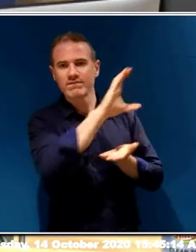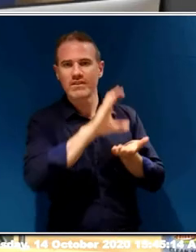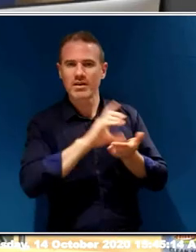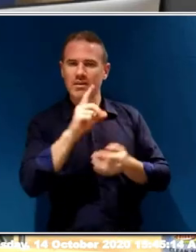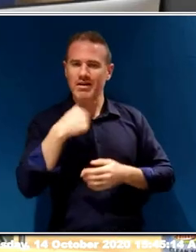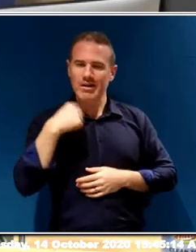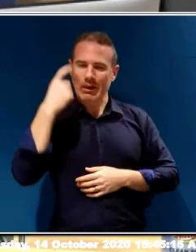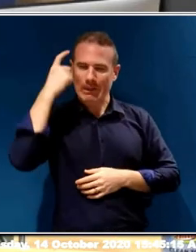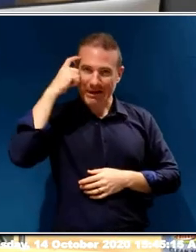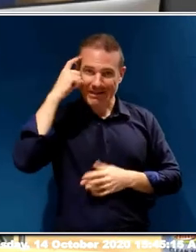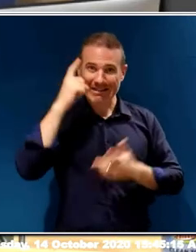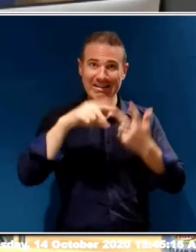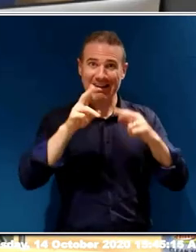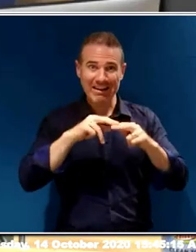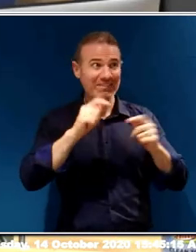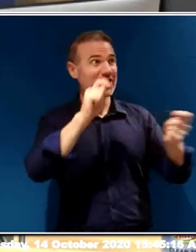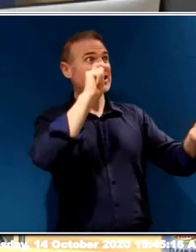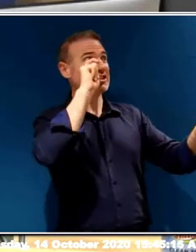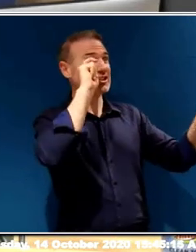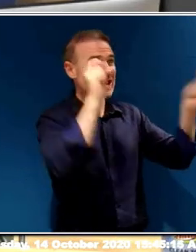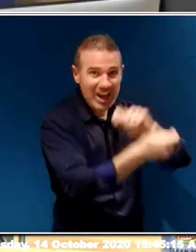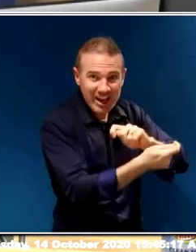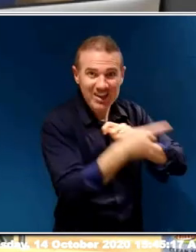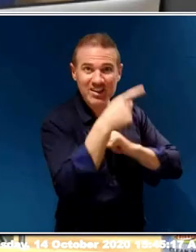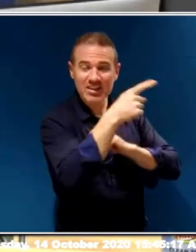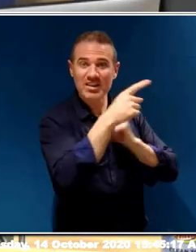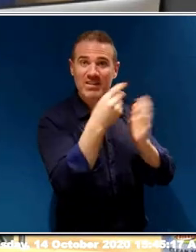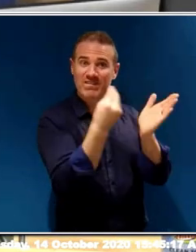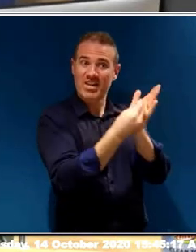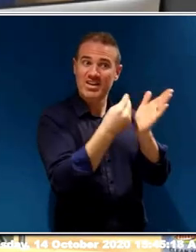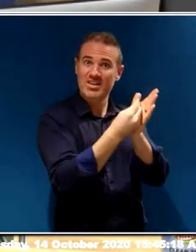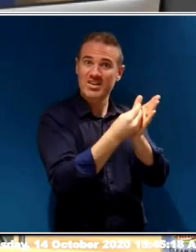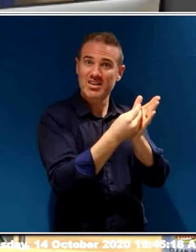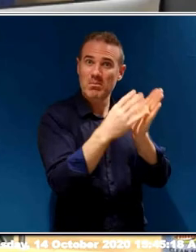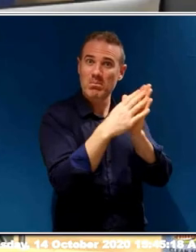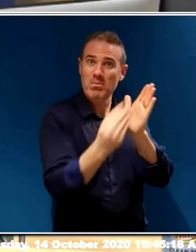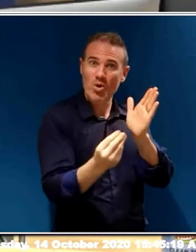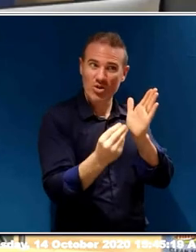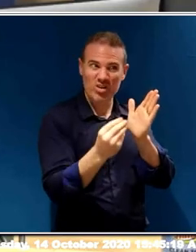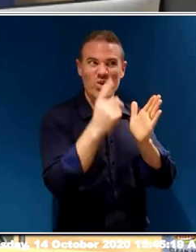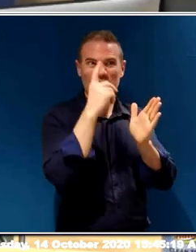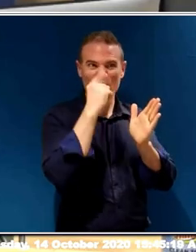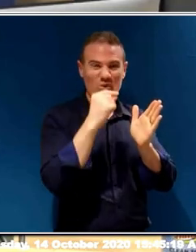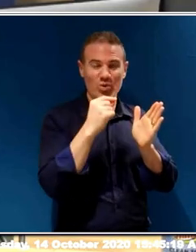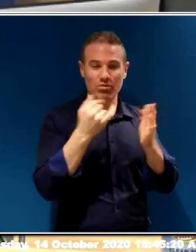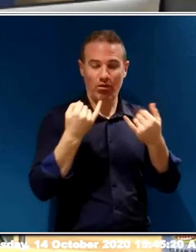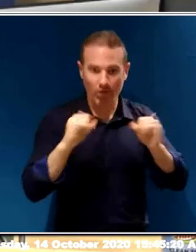might be an unintended adverse consequence for the very people that we